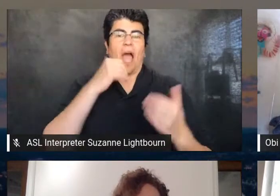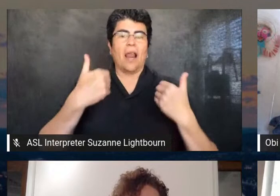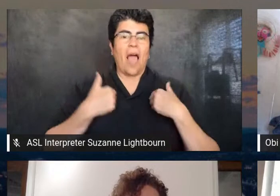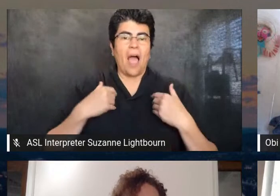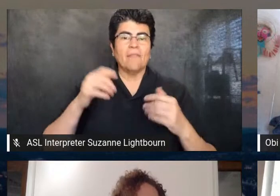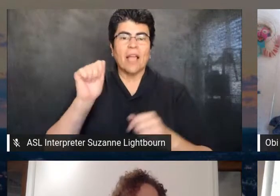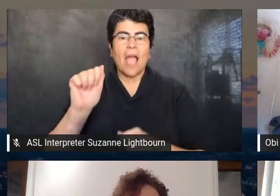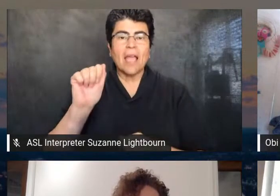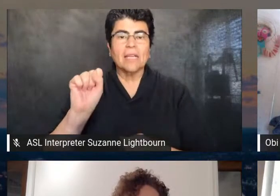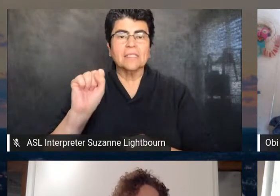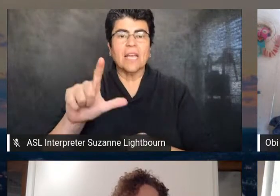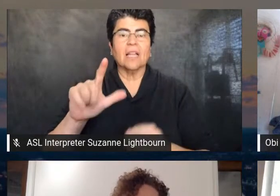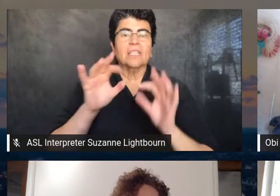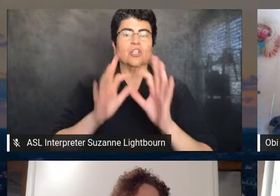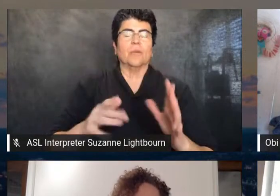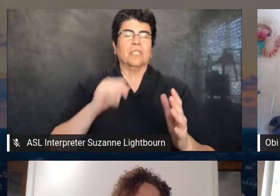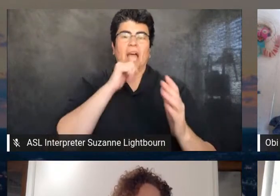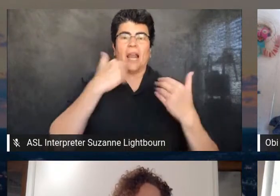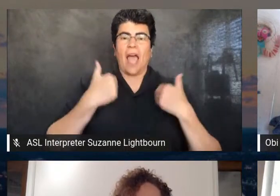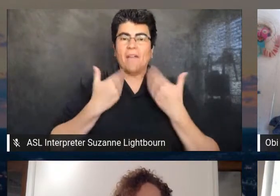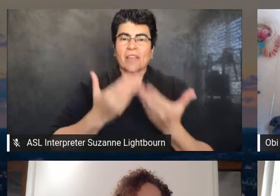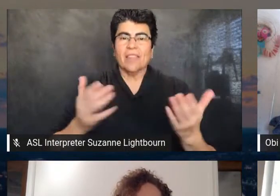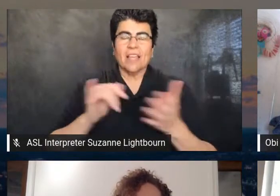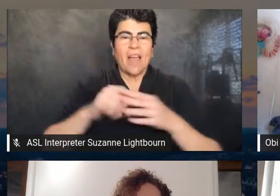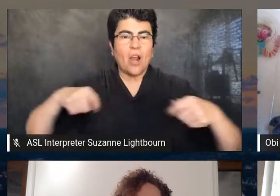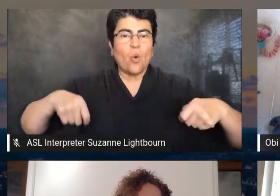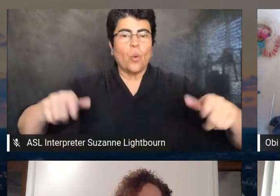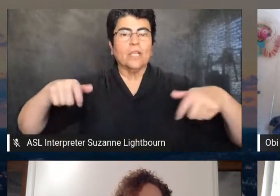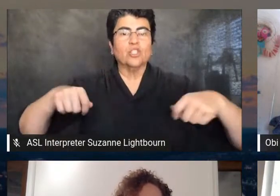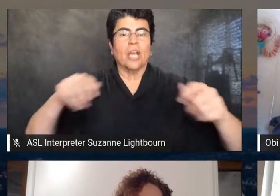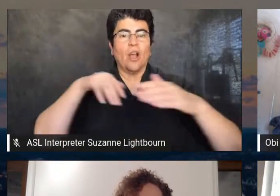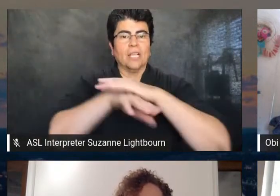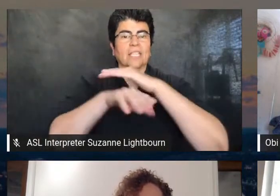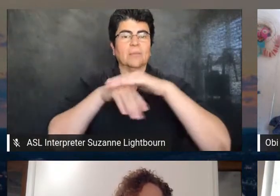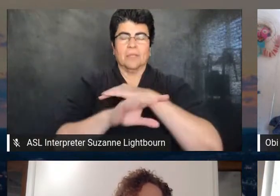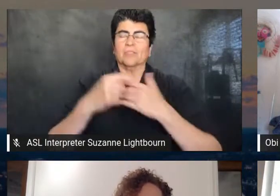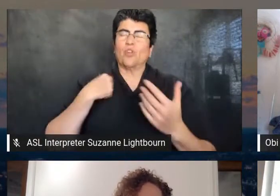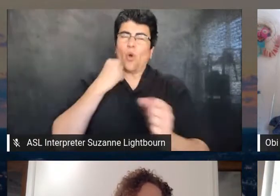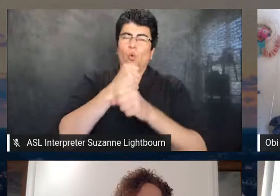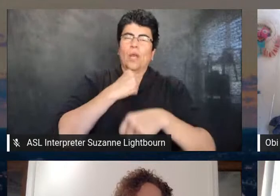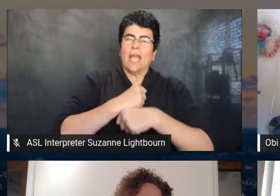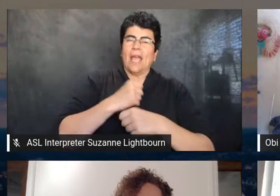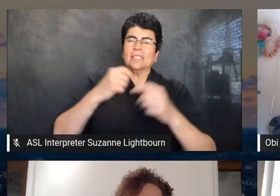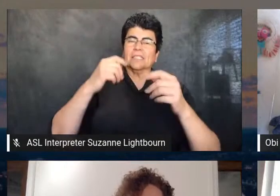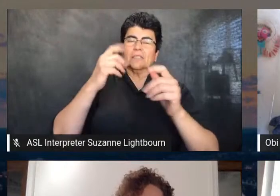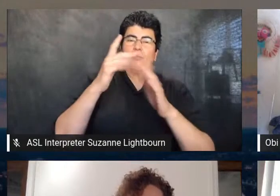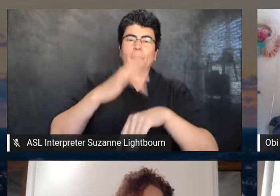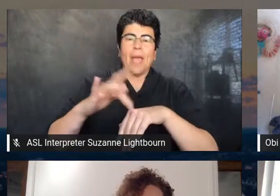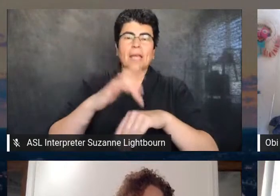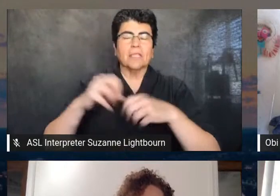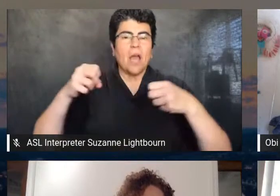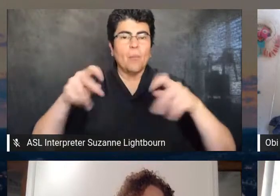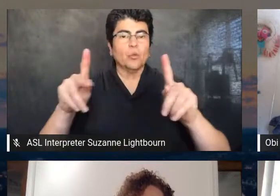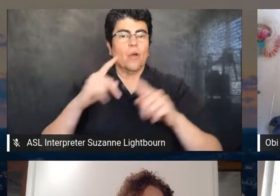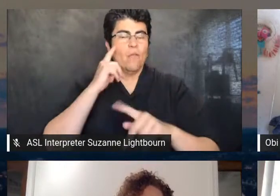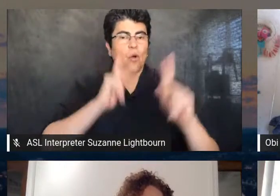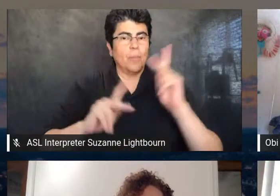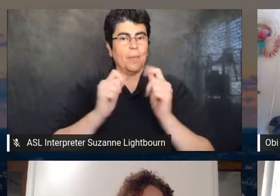not having things that are wheelchair accessible, so just create space and opportunities for people with disabilities in your community